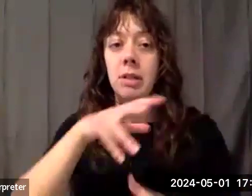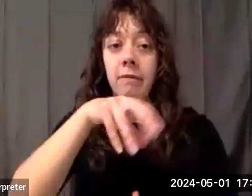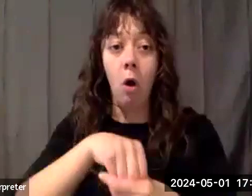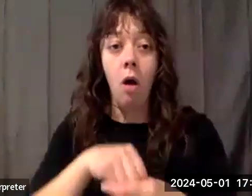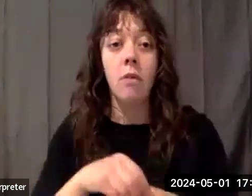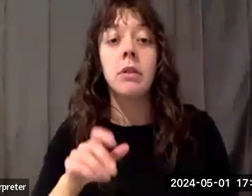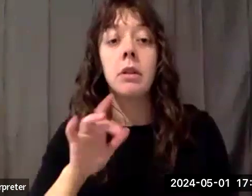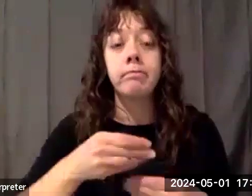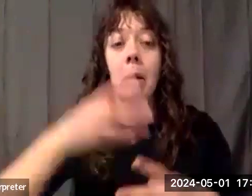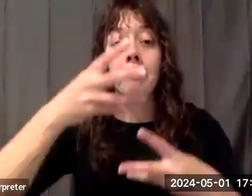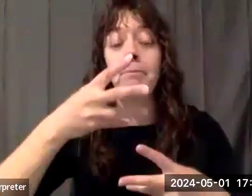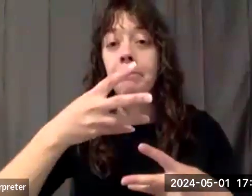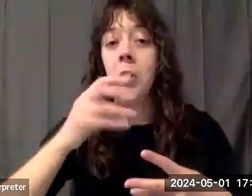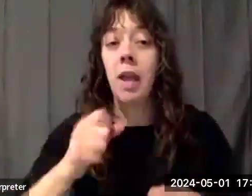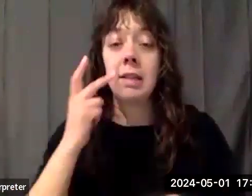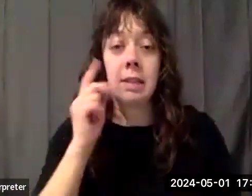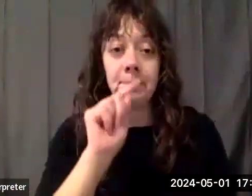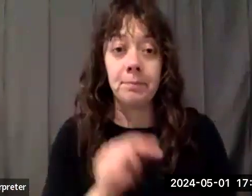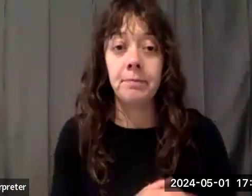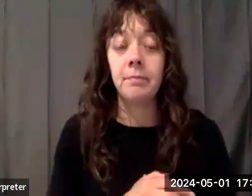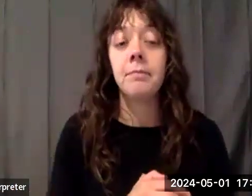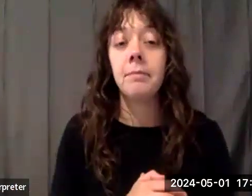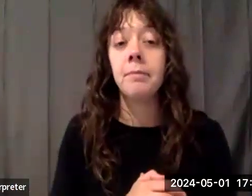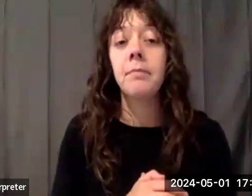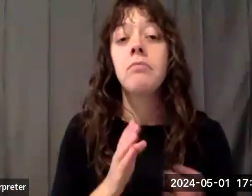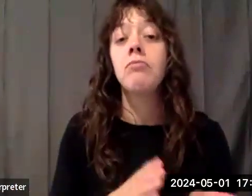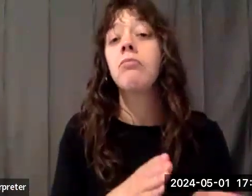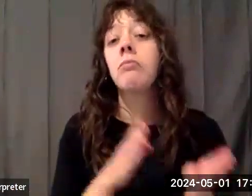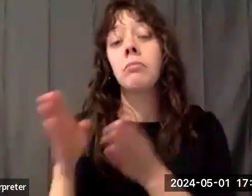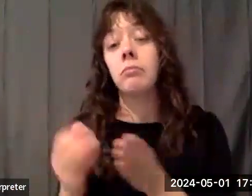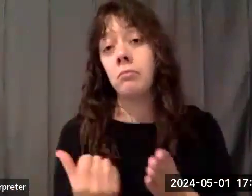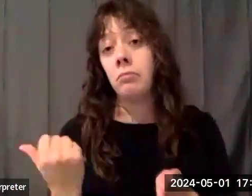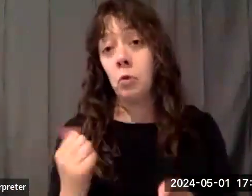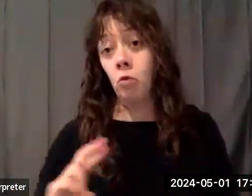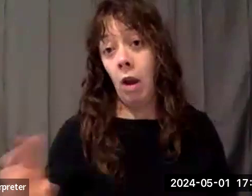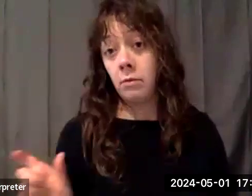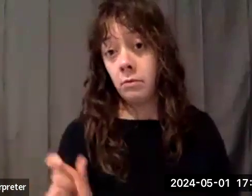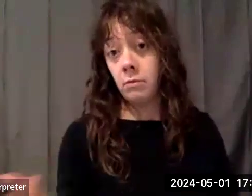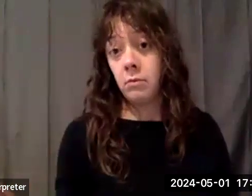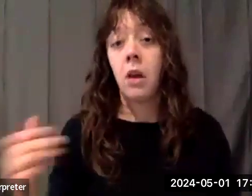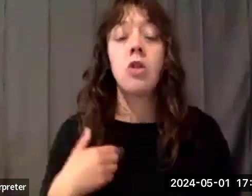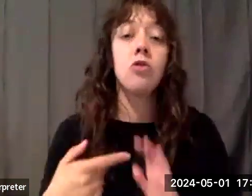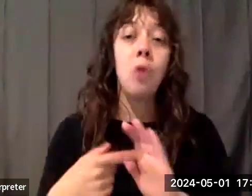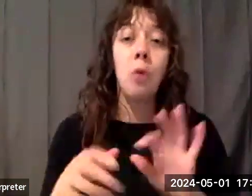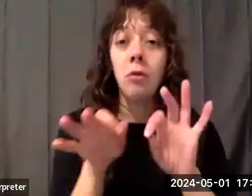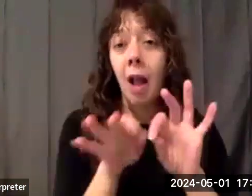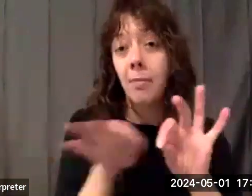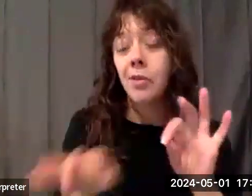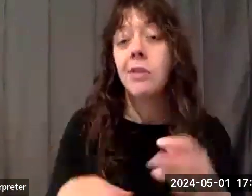of your control panel are options for CLO closed caption, interpretation, and reactions. When we call for folks to raise their hand,